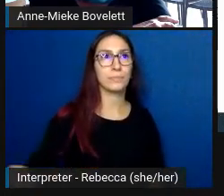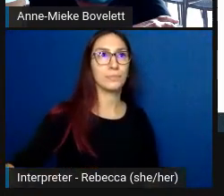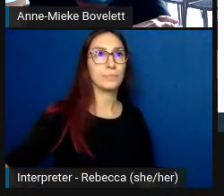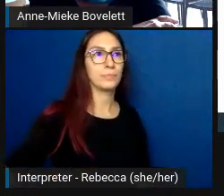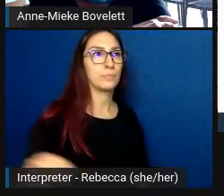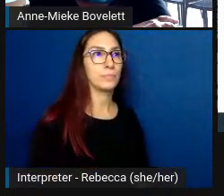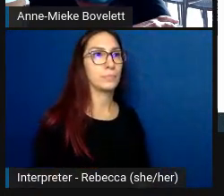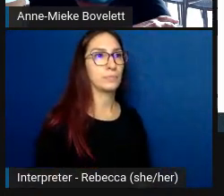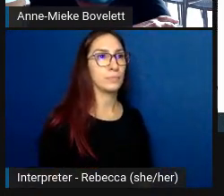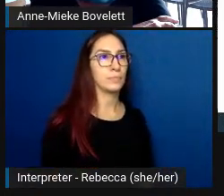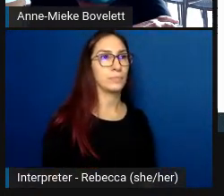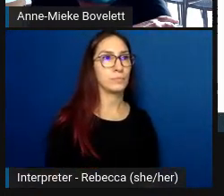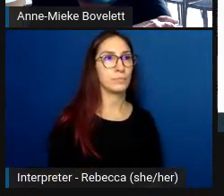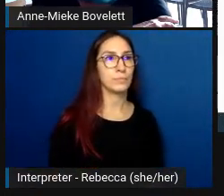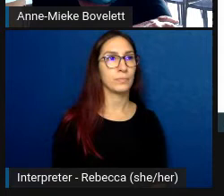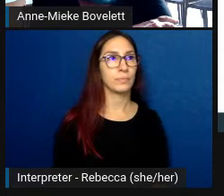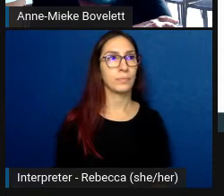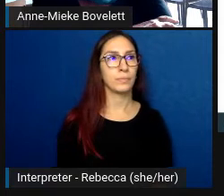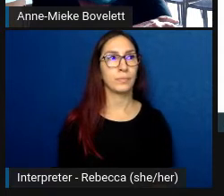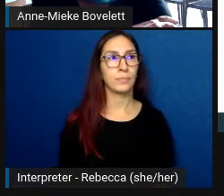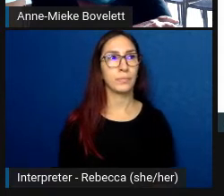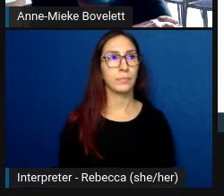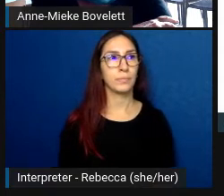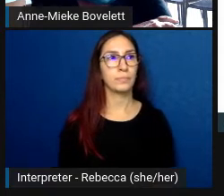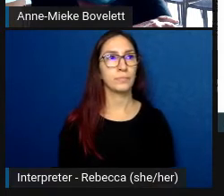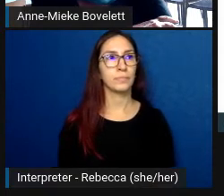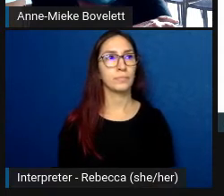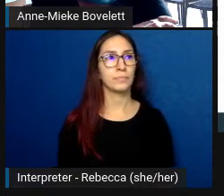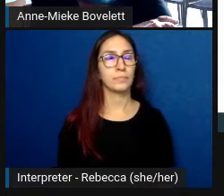and search. You're in the search box now.